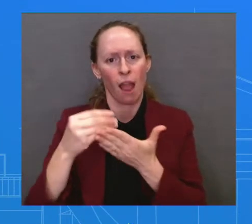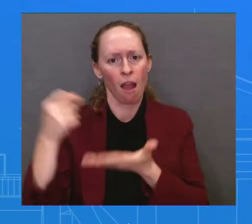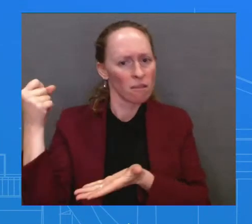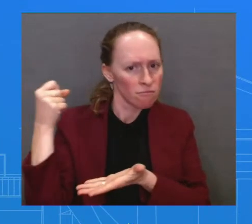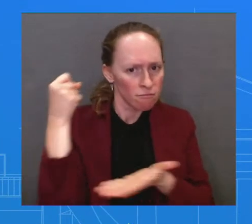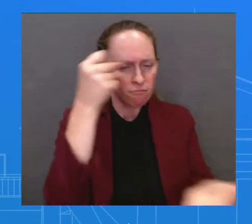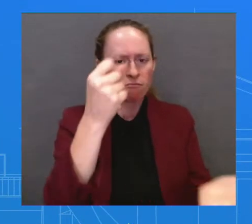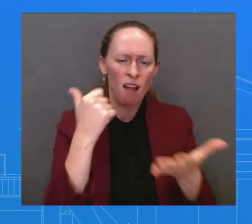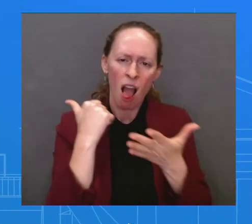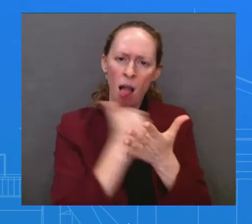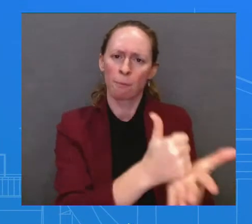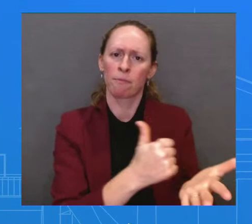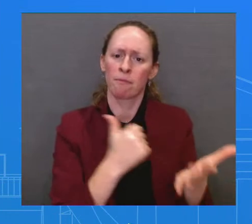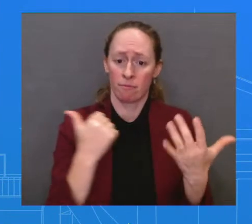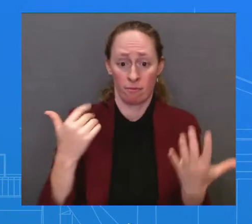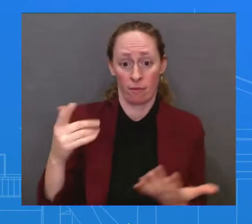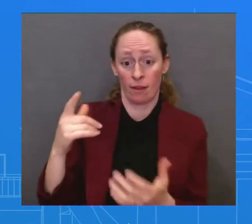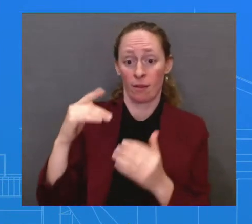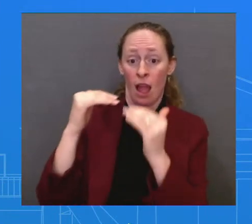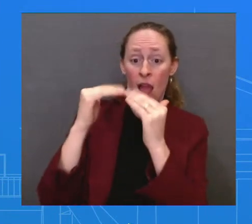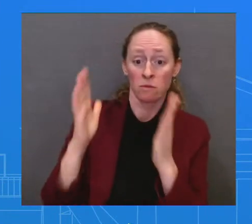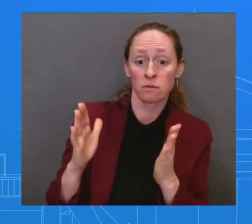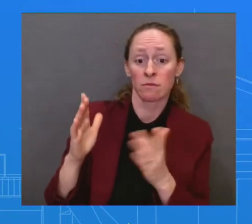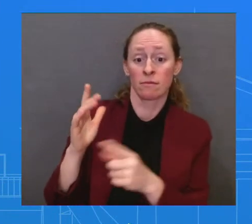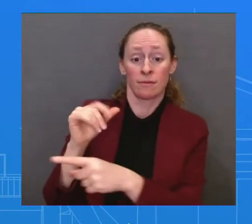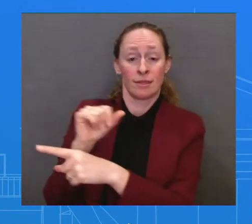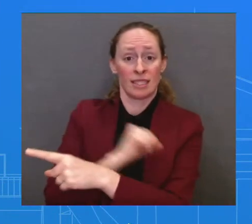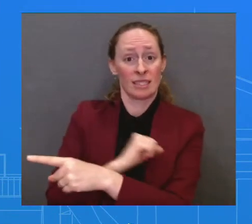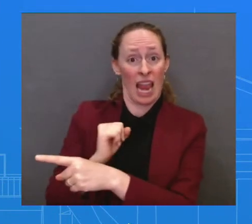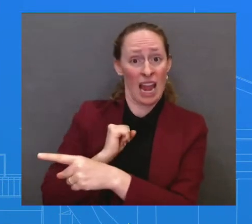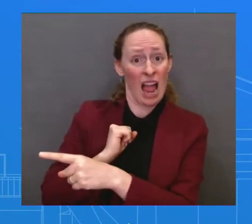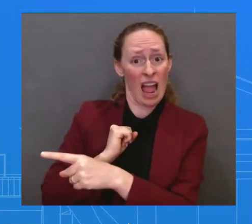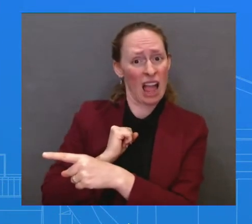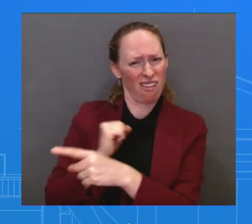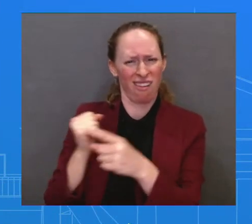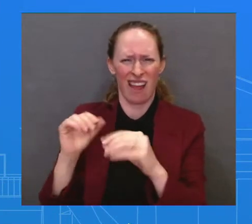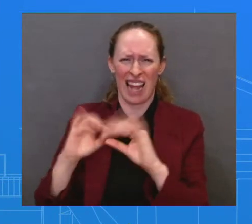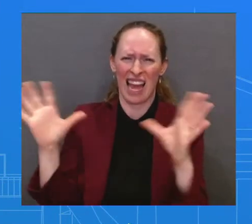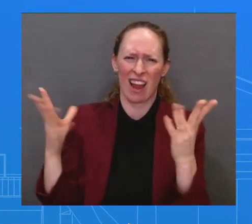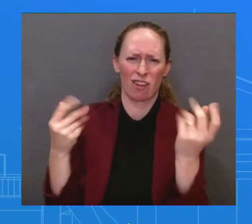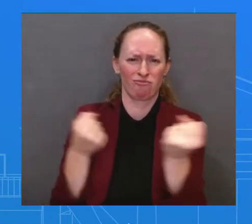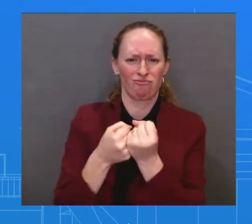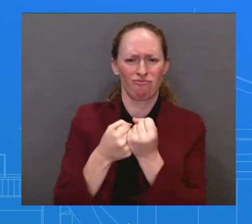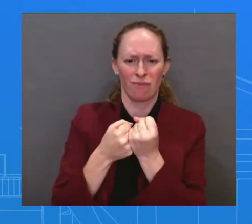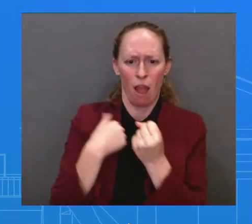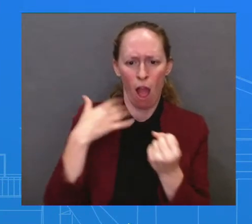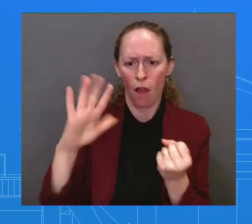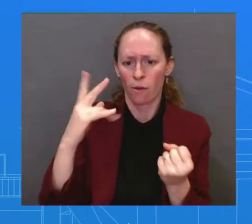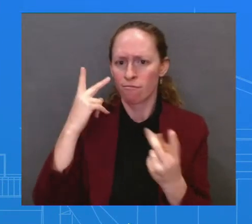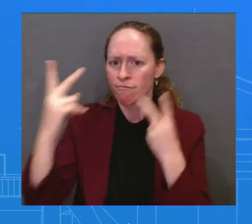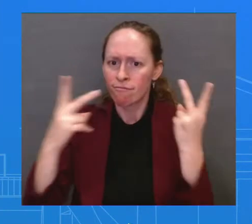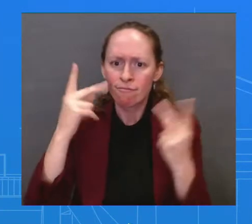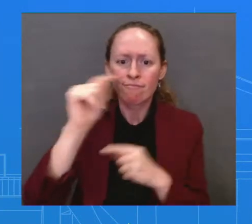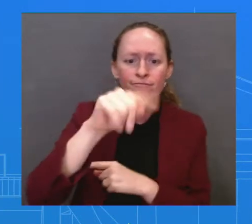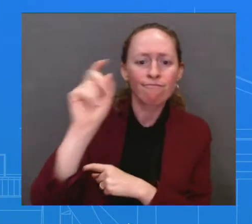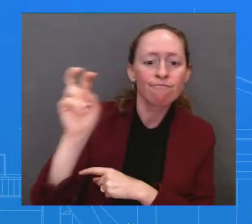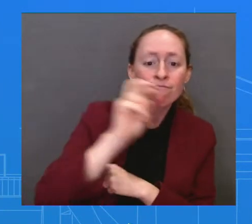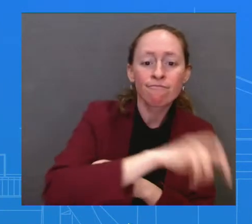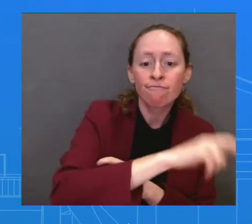Haven't just wanted to hear the case from us -- they've been going out and themselves making the case to their constituents and to the world for why this is so important.